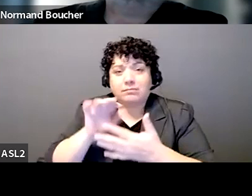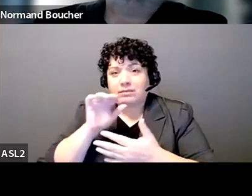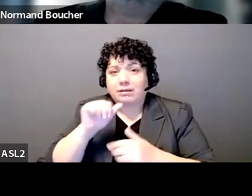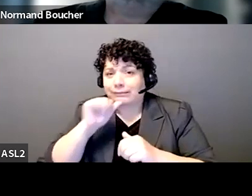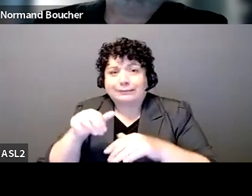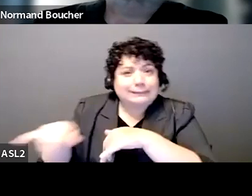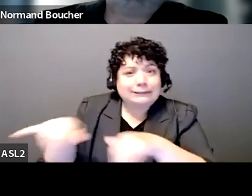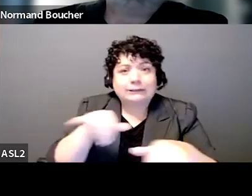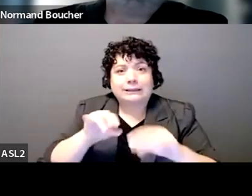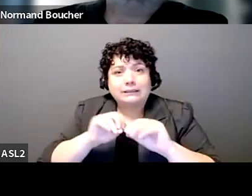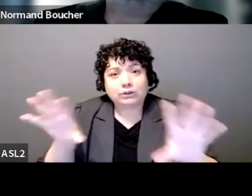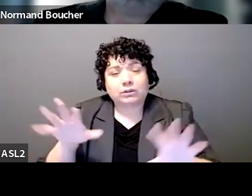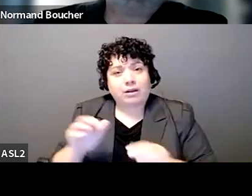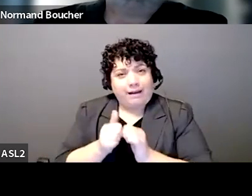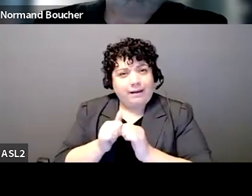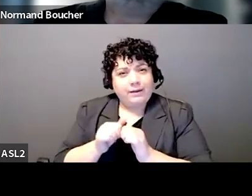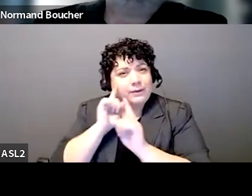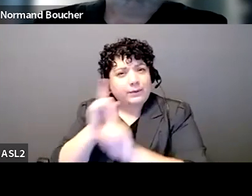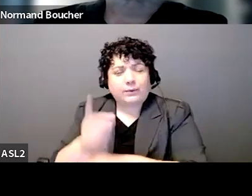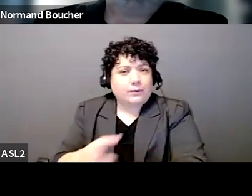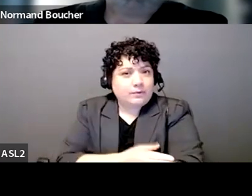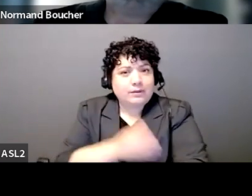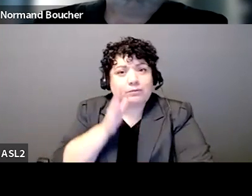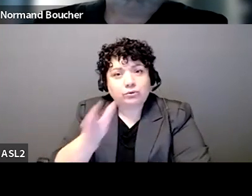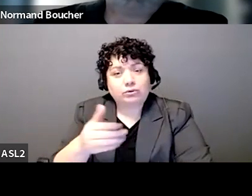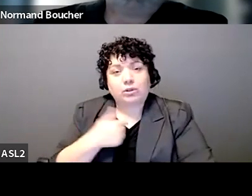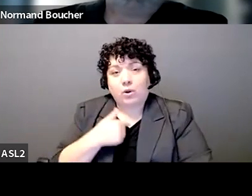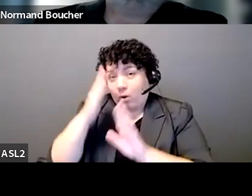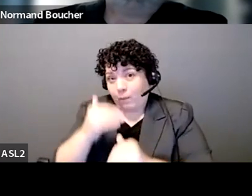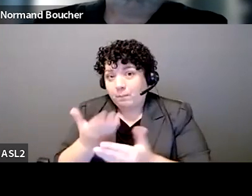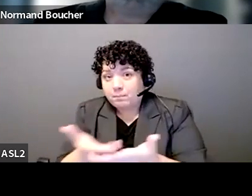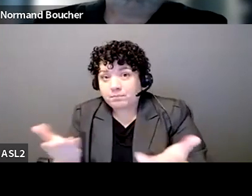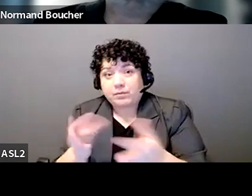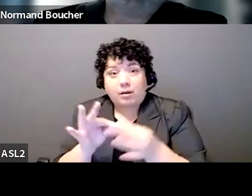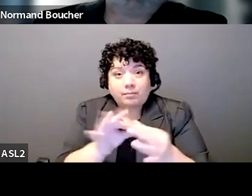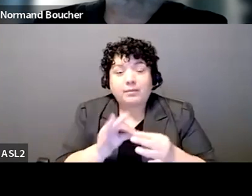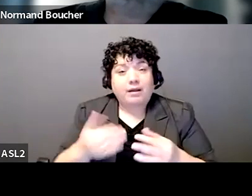making it better and I really hope to hear from others around examples of how we can do that